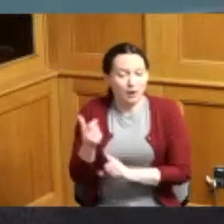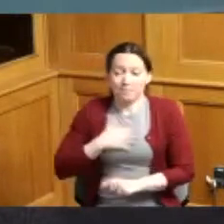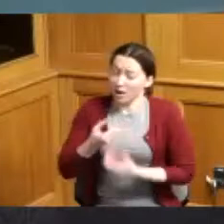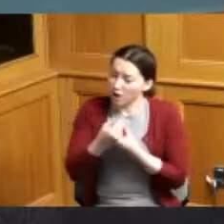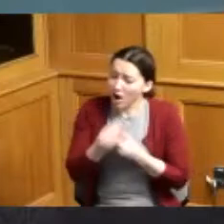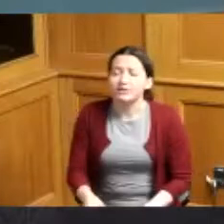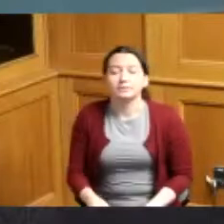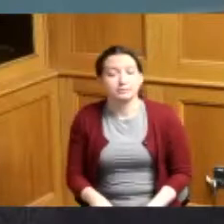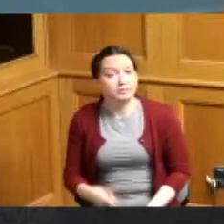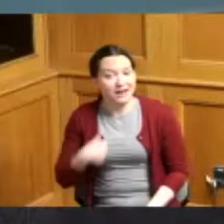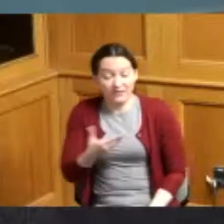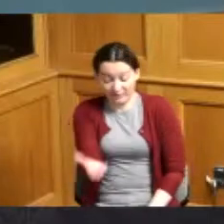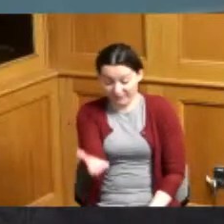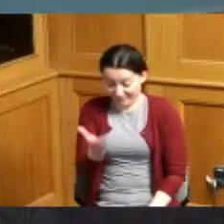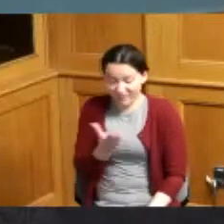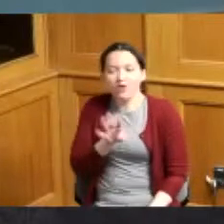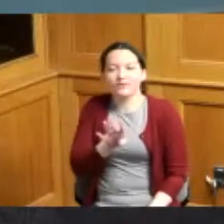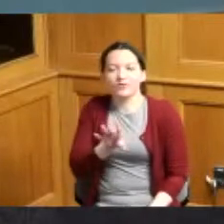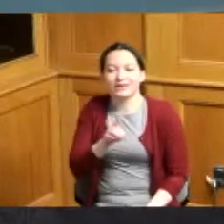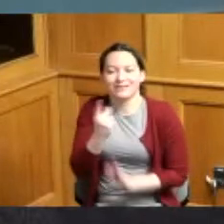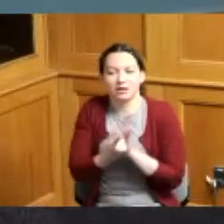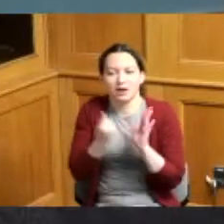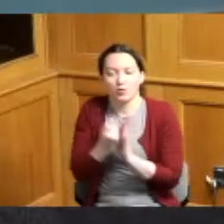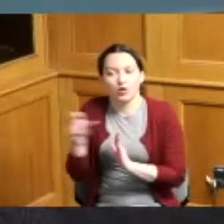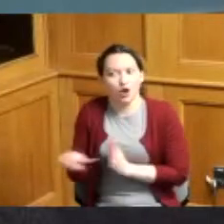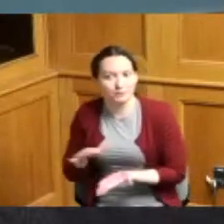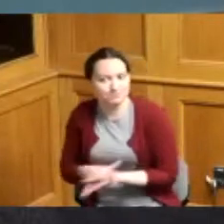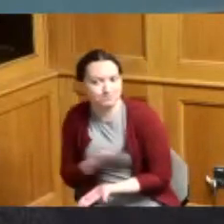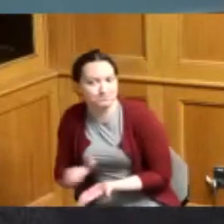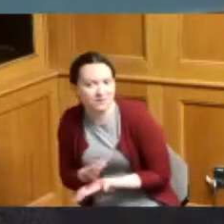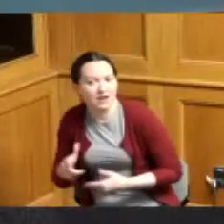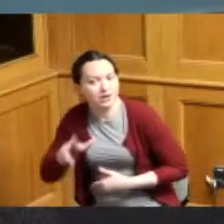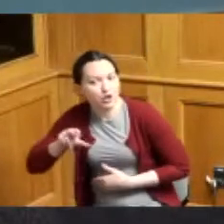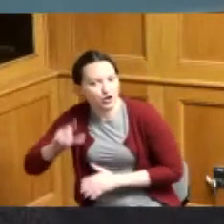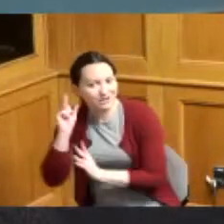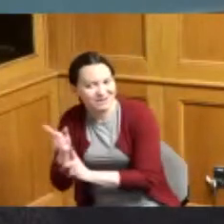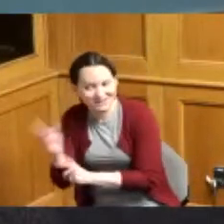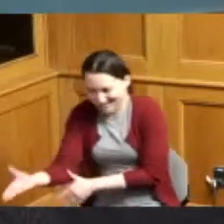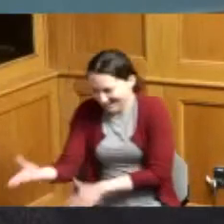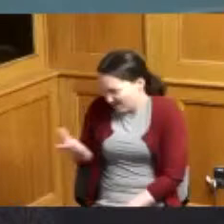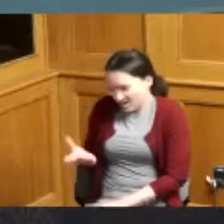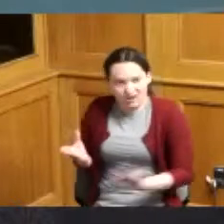but I got this 48 hours the other document I got 30 minutes and what I'm saying I'm willing to put